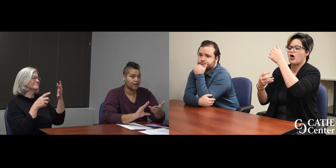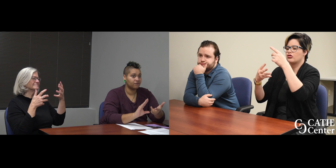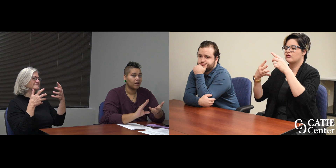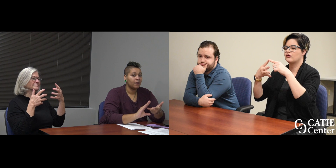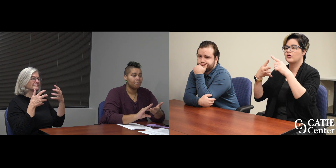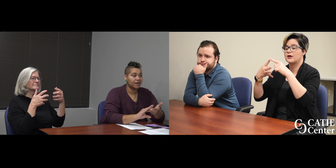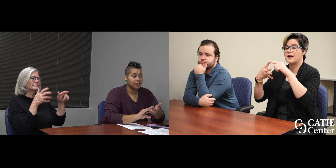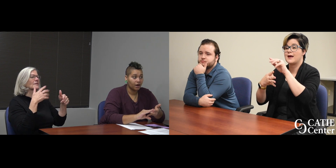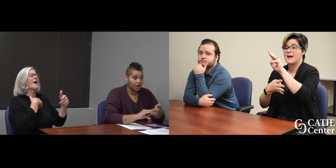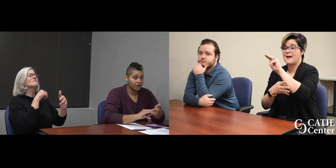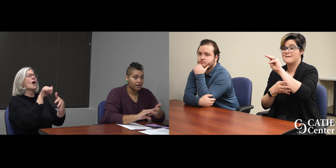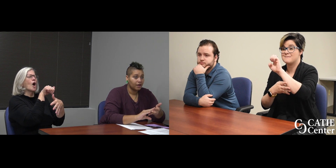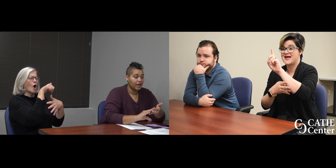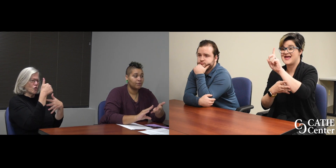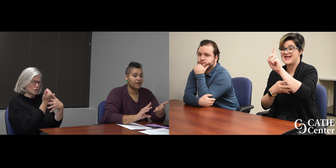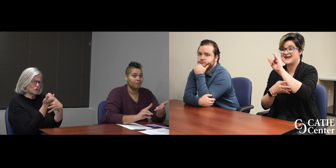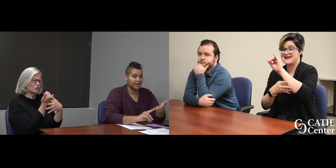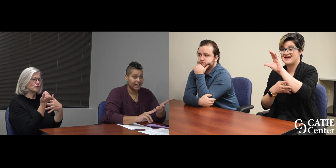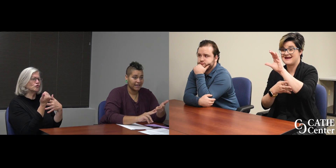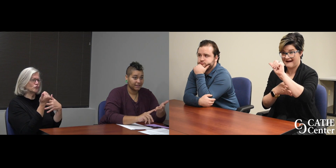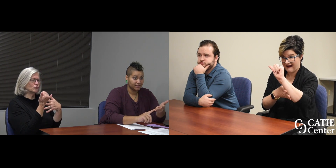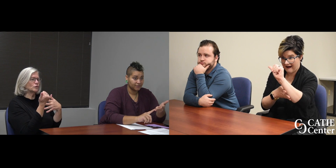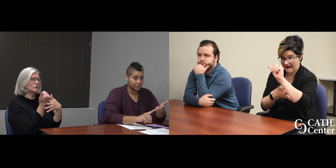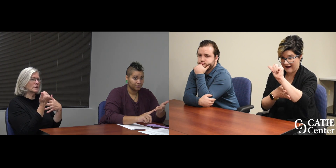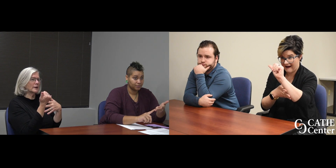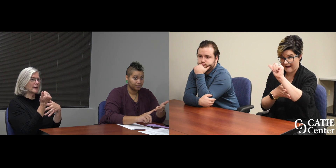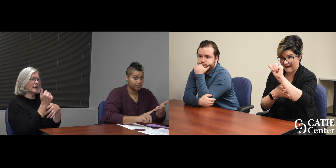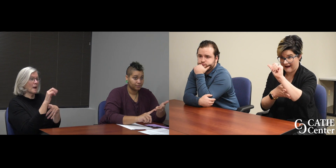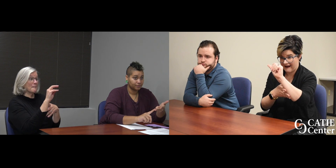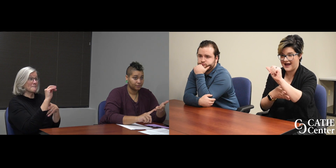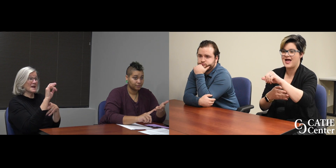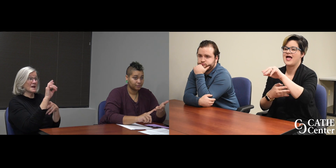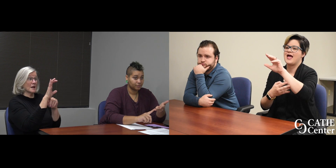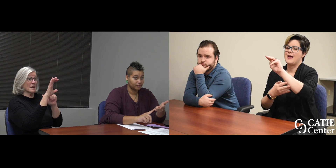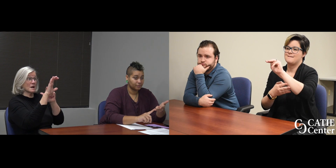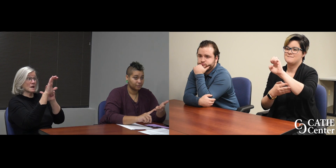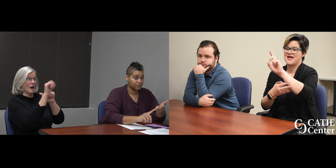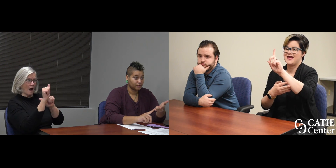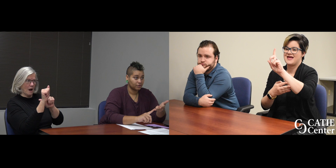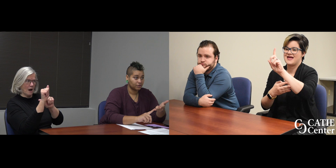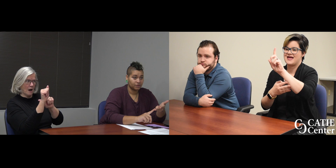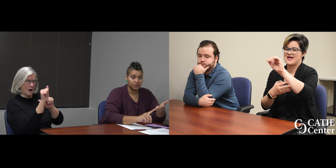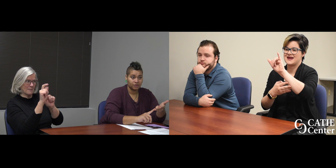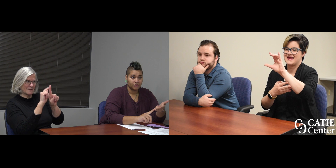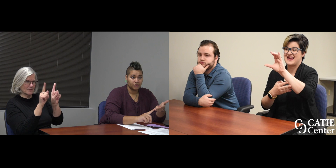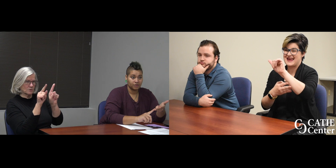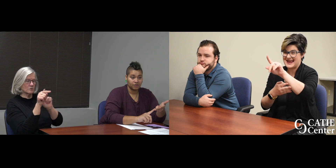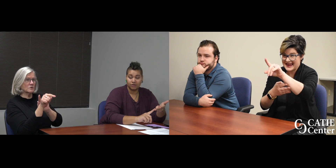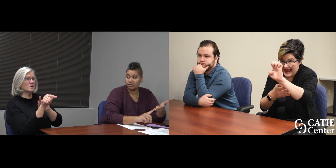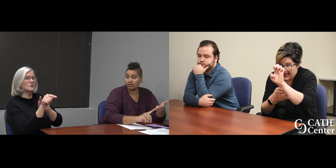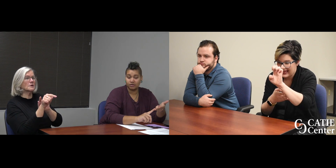We have Medica and we have Medicaid. Yep.